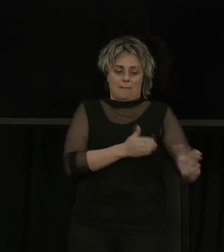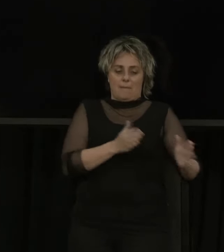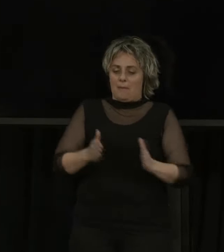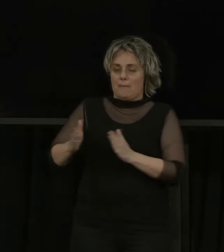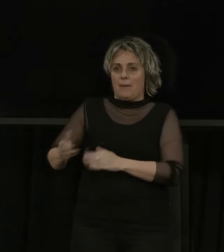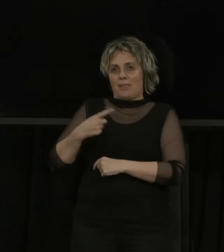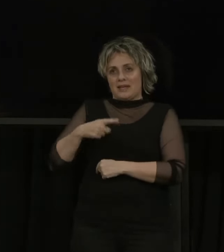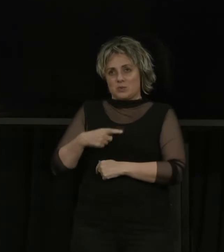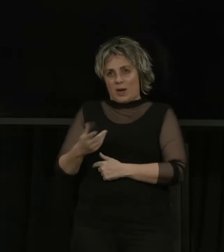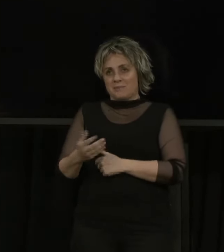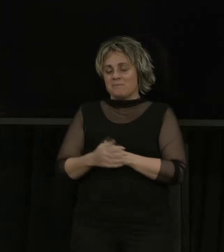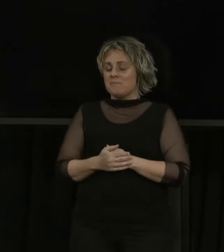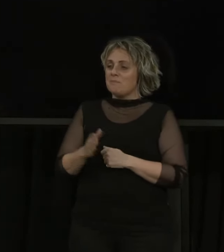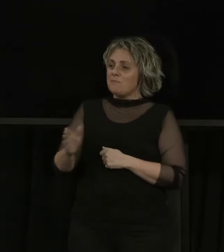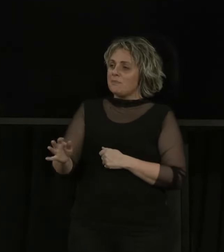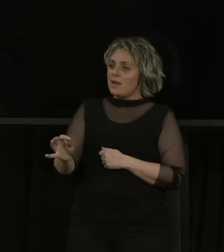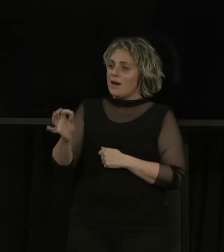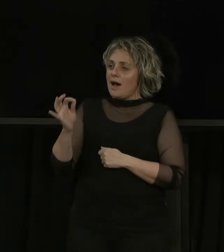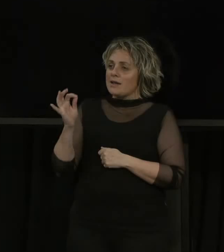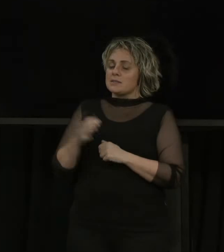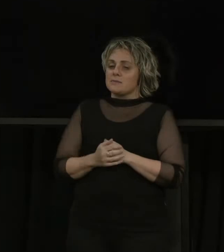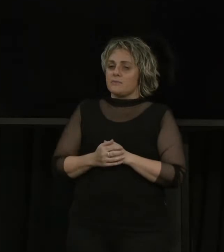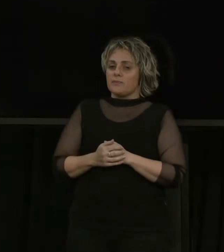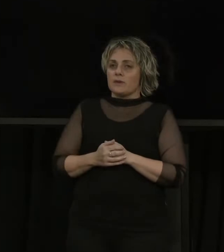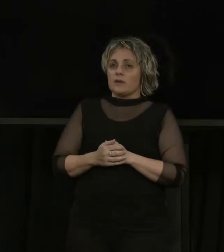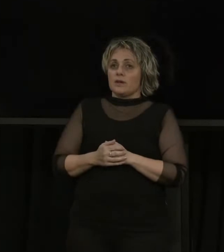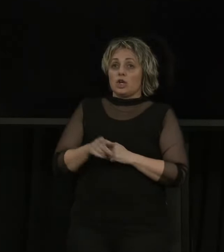do it in one go, in the same way we moved from lockdown in